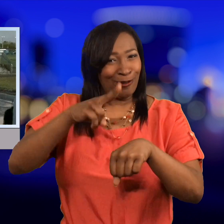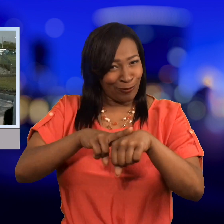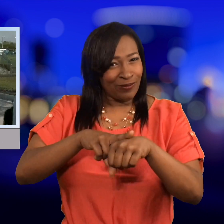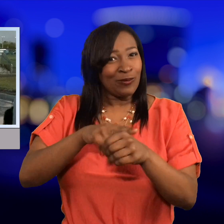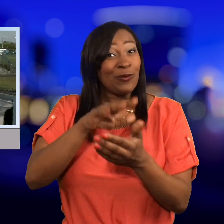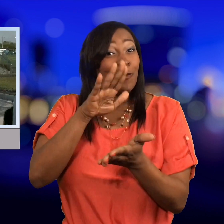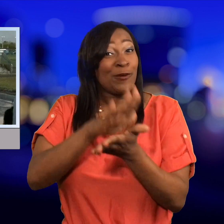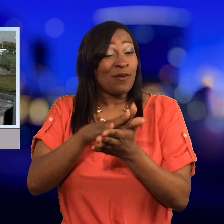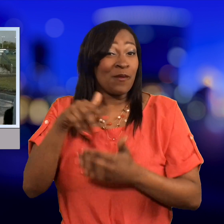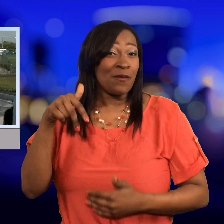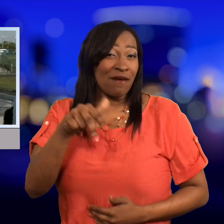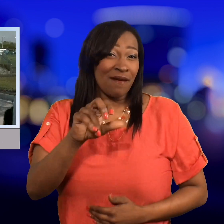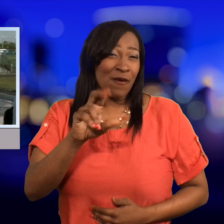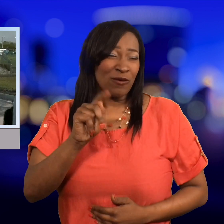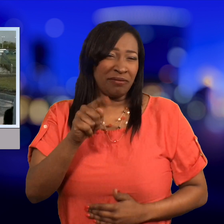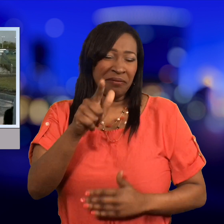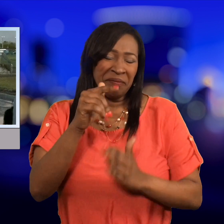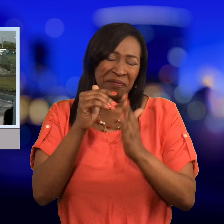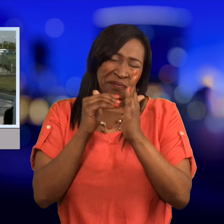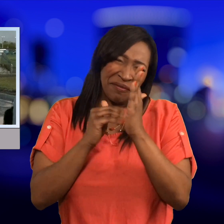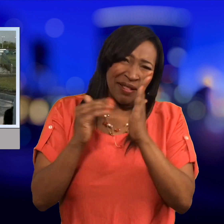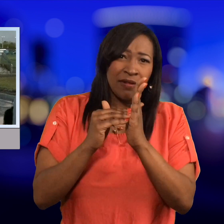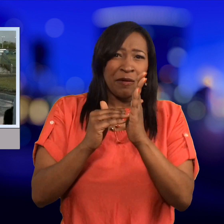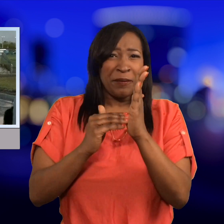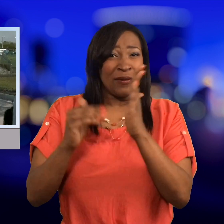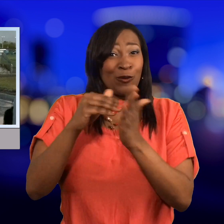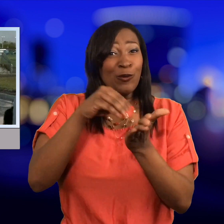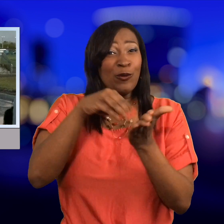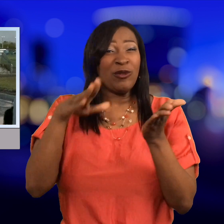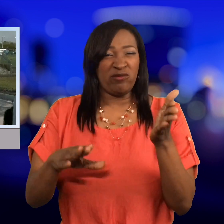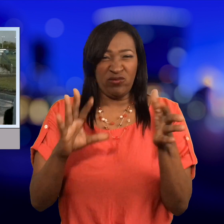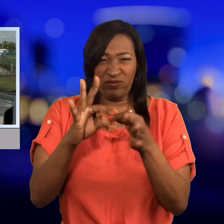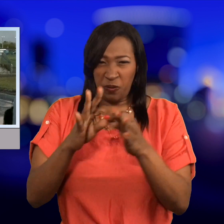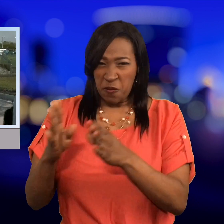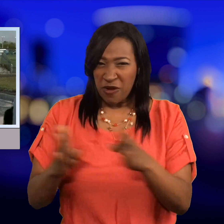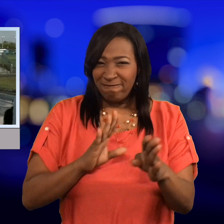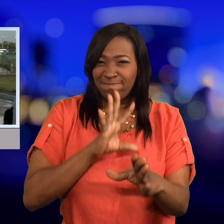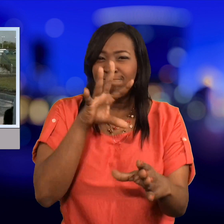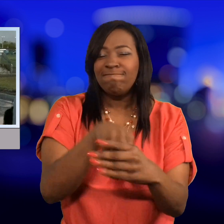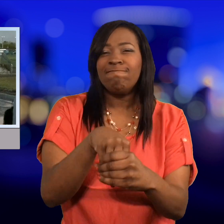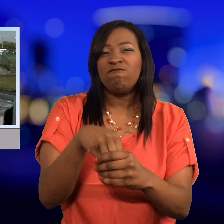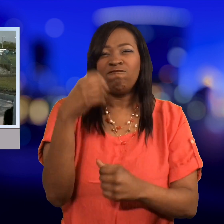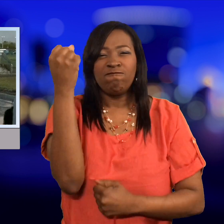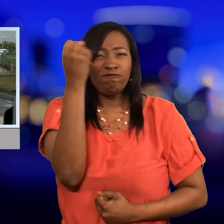That's when millions of students say they plan to participate in the National School Walkout.